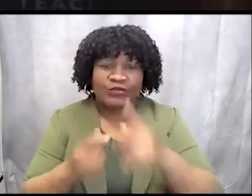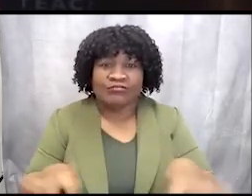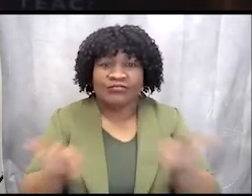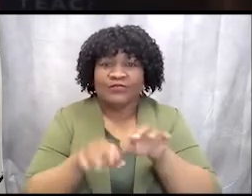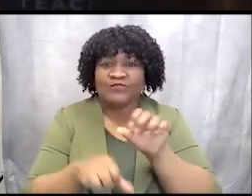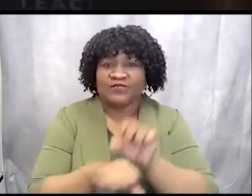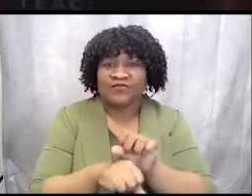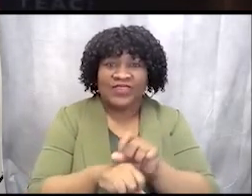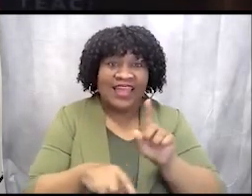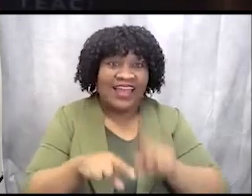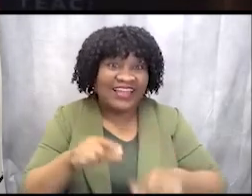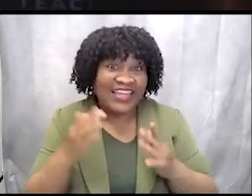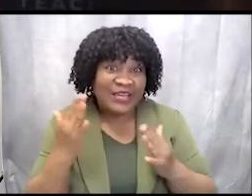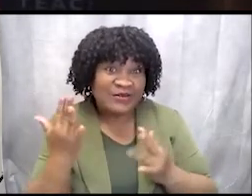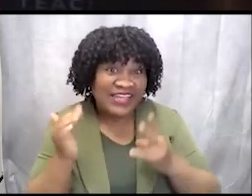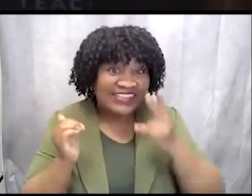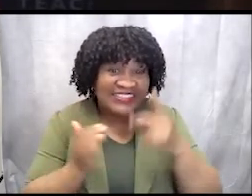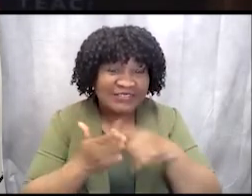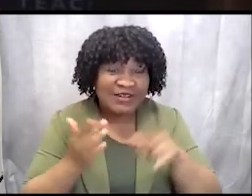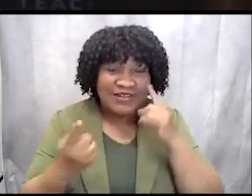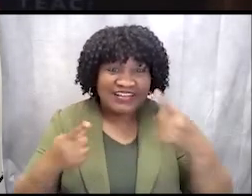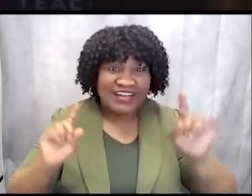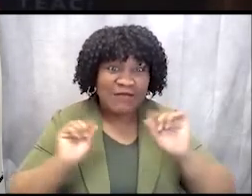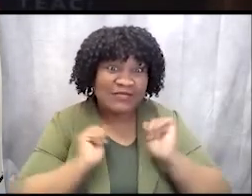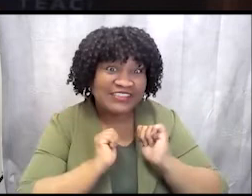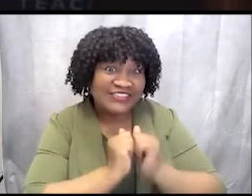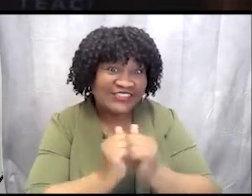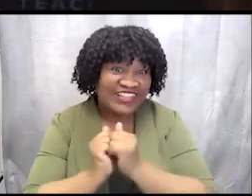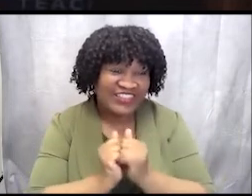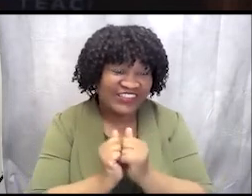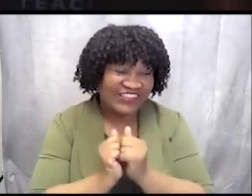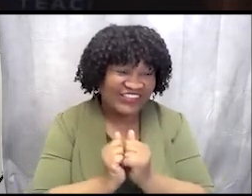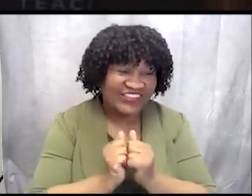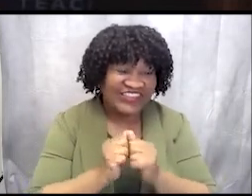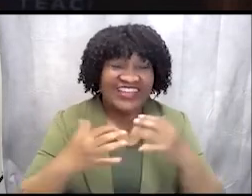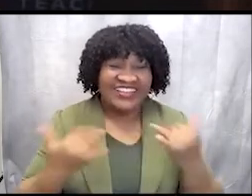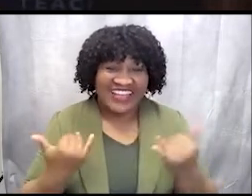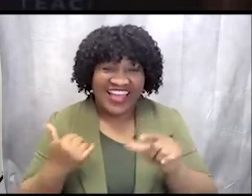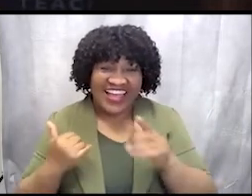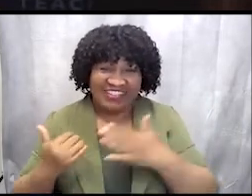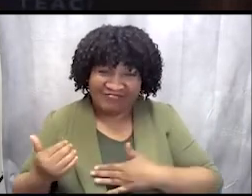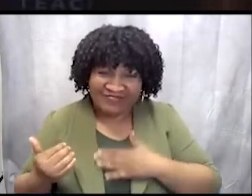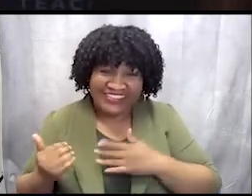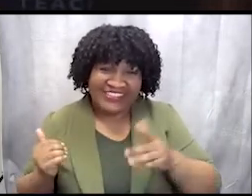I can't wait to see what we will accomplish together. And now, it's my pleasure